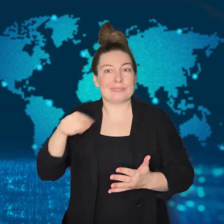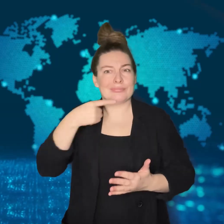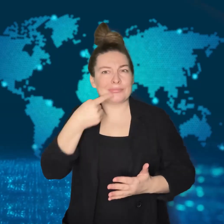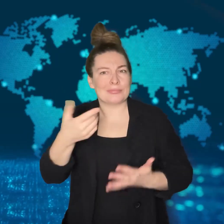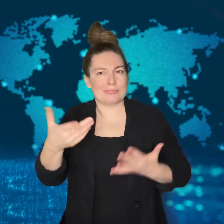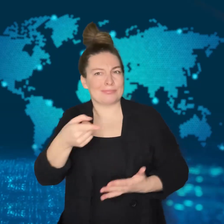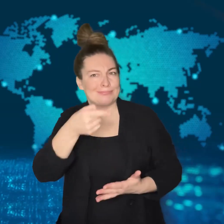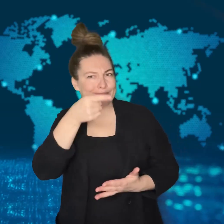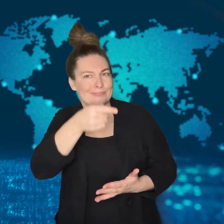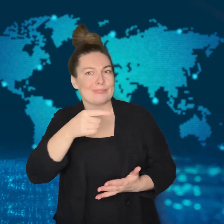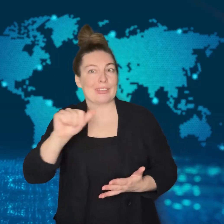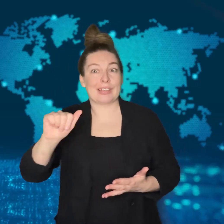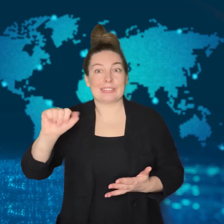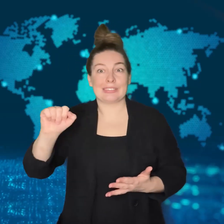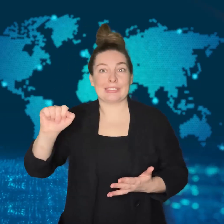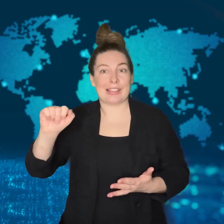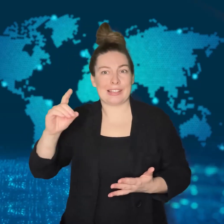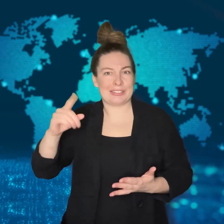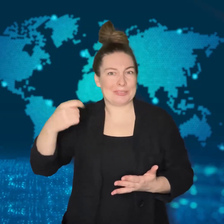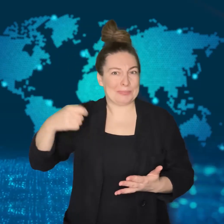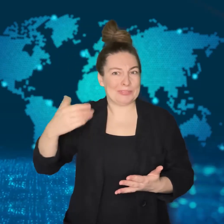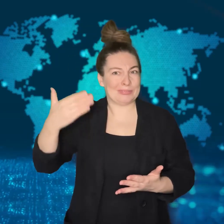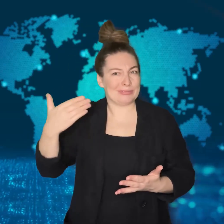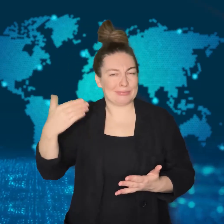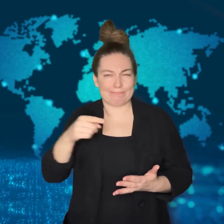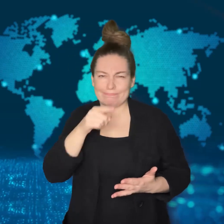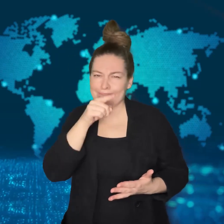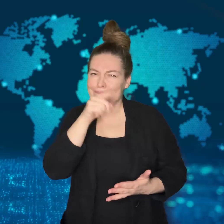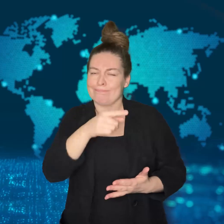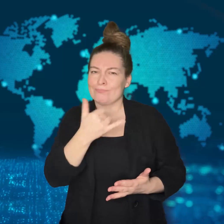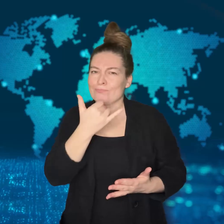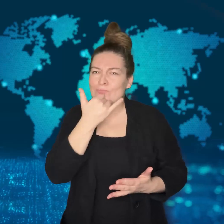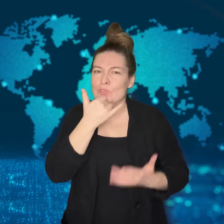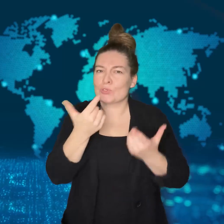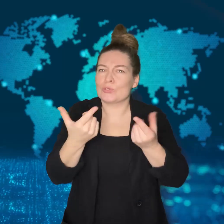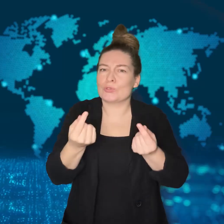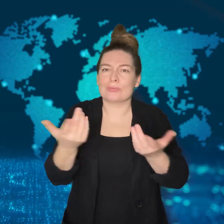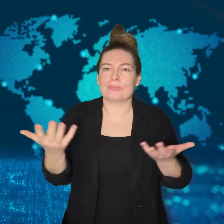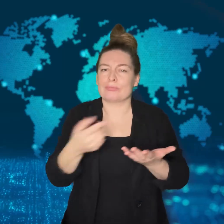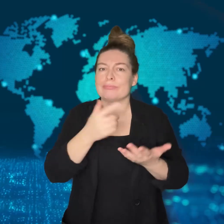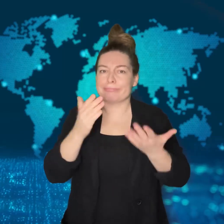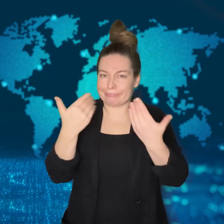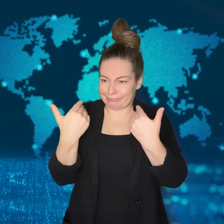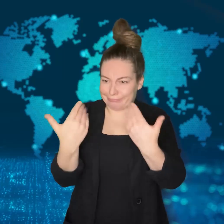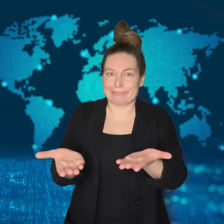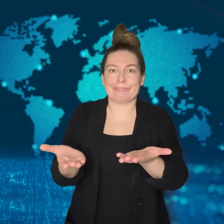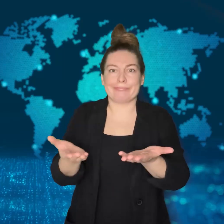become "a farm for Iran's greed."